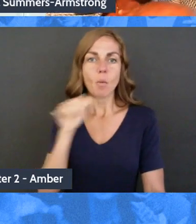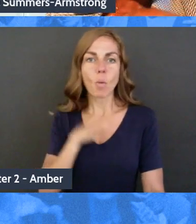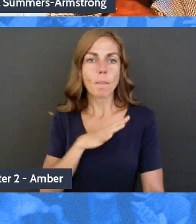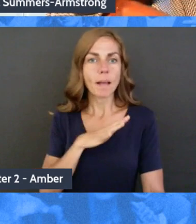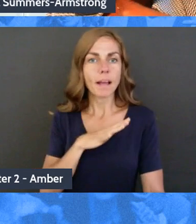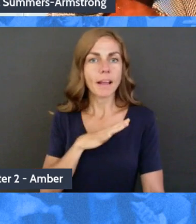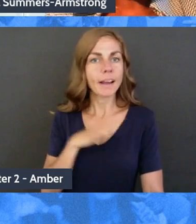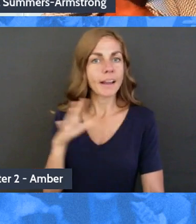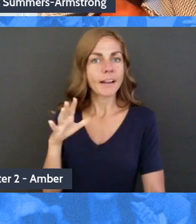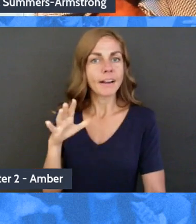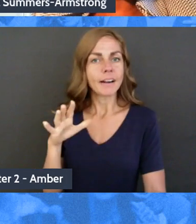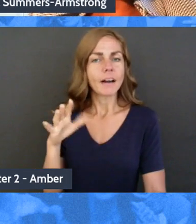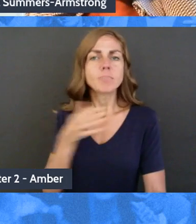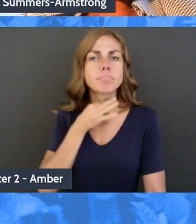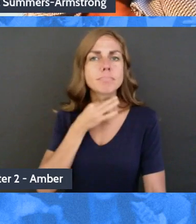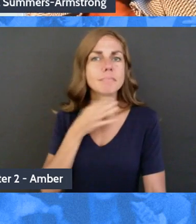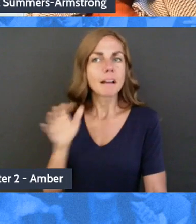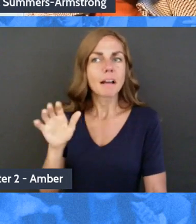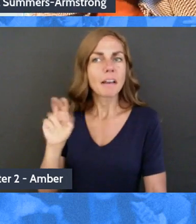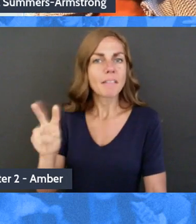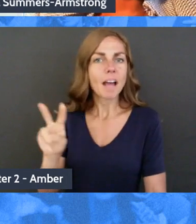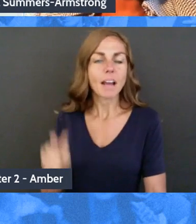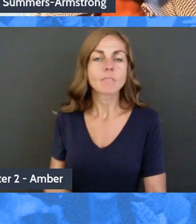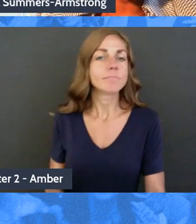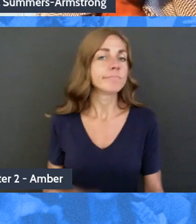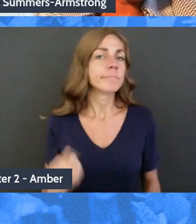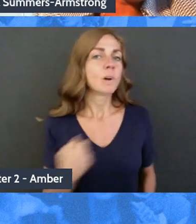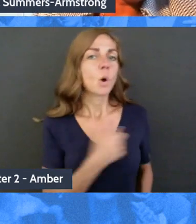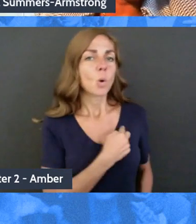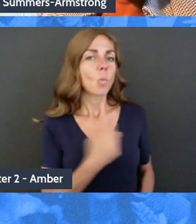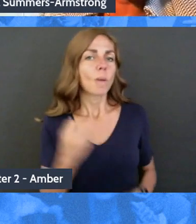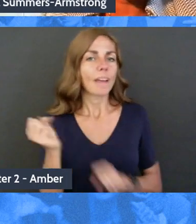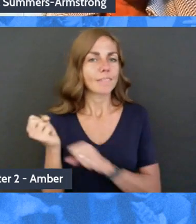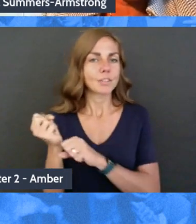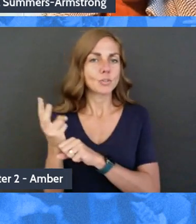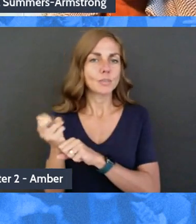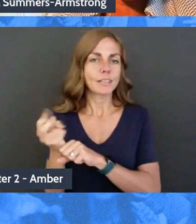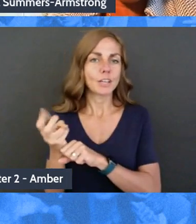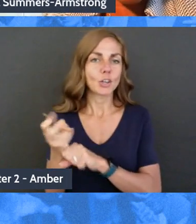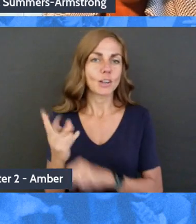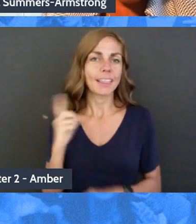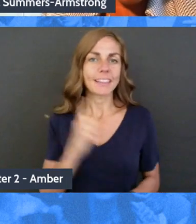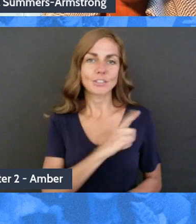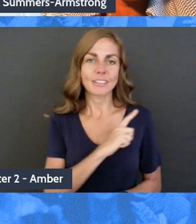Well, we have every two year legislative session and ours just ended.